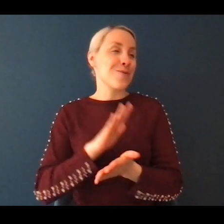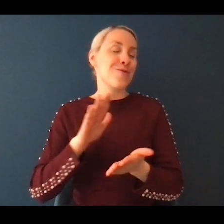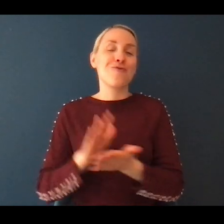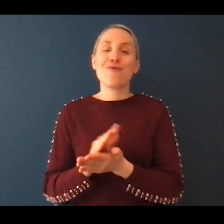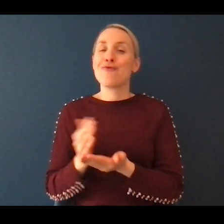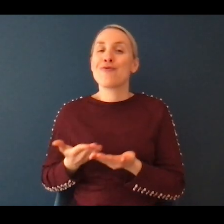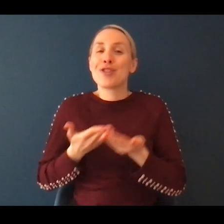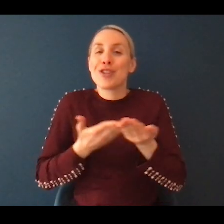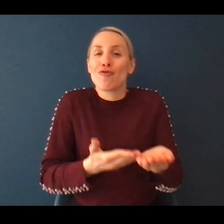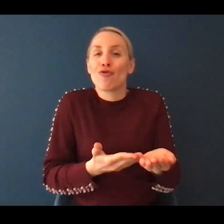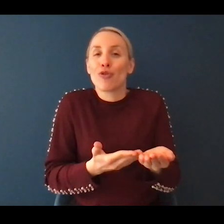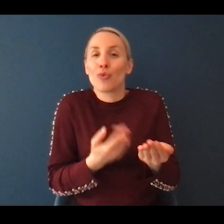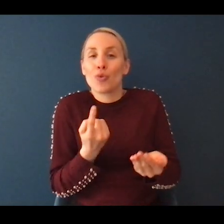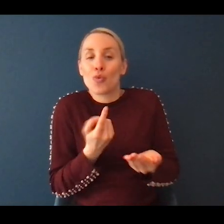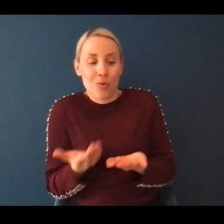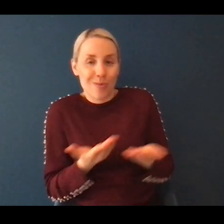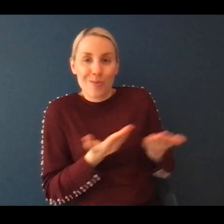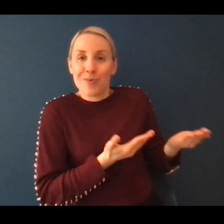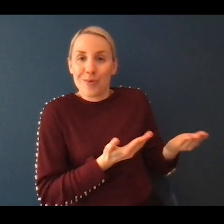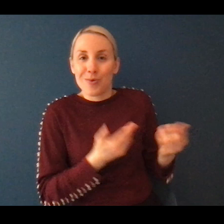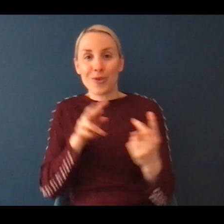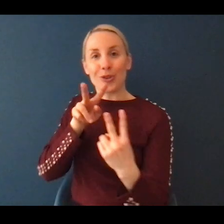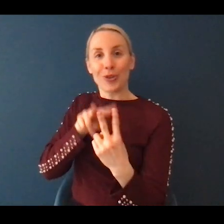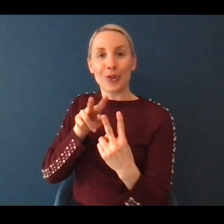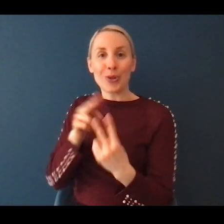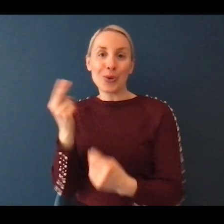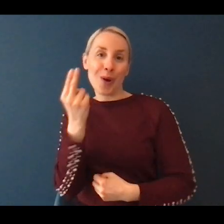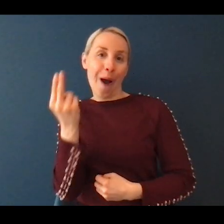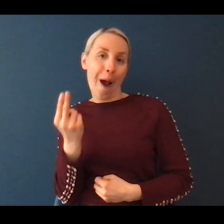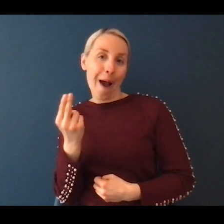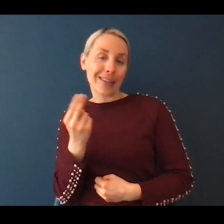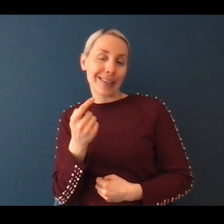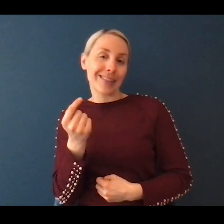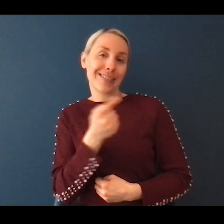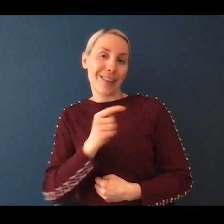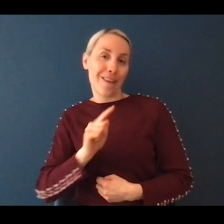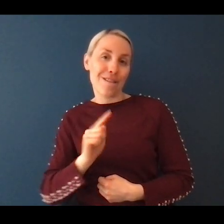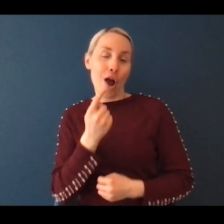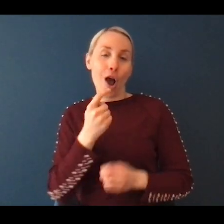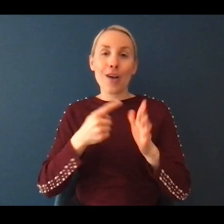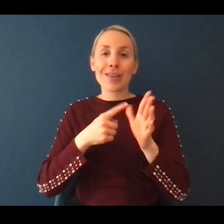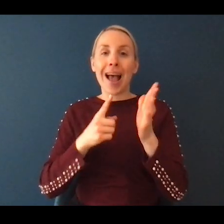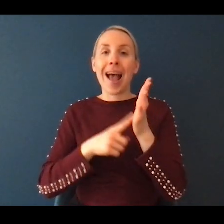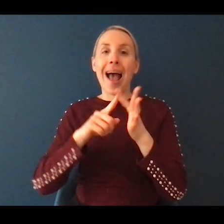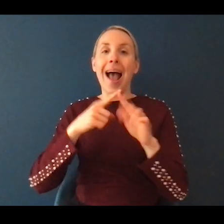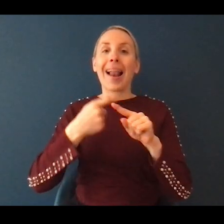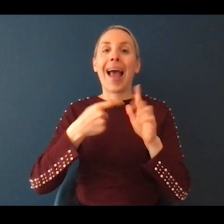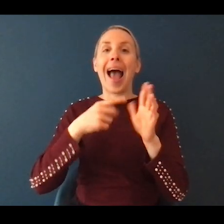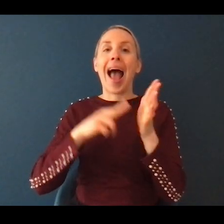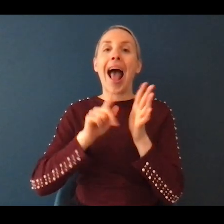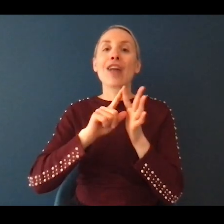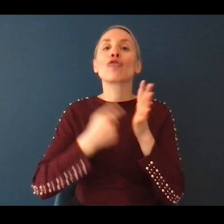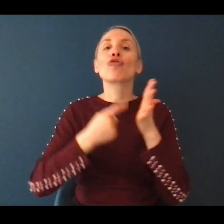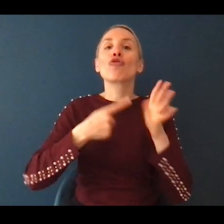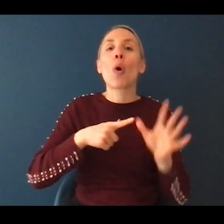are joining us tonight um let me start with Alejandra Alejandra Carles-Tolra was born